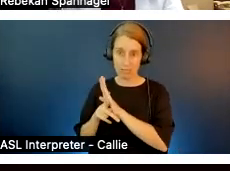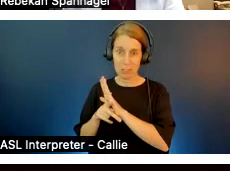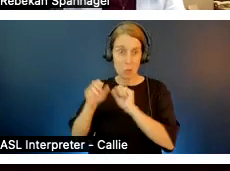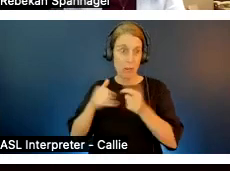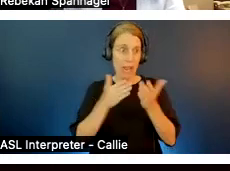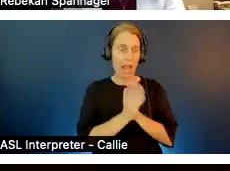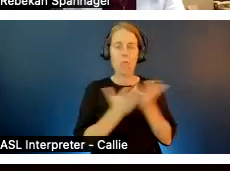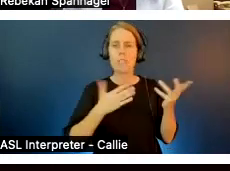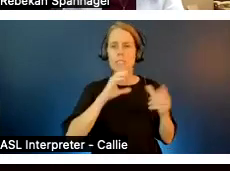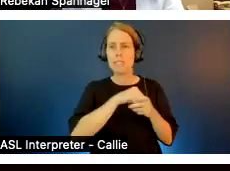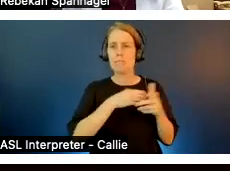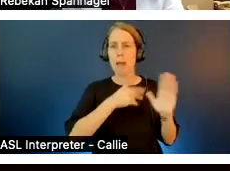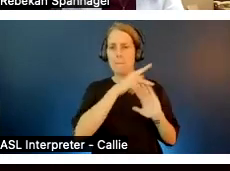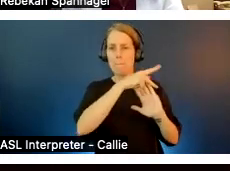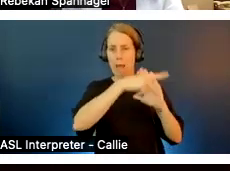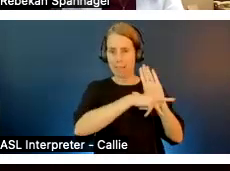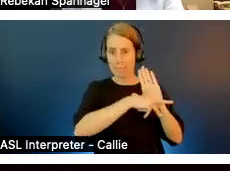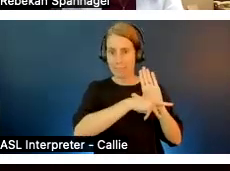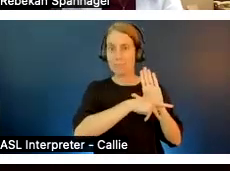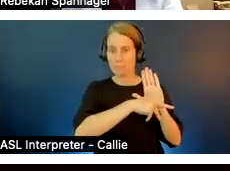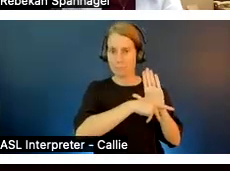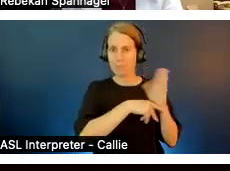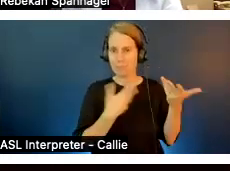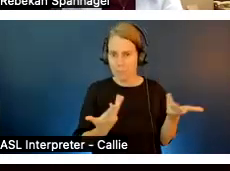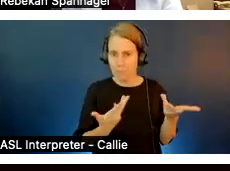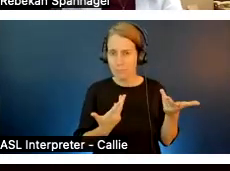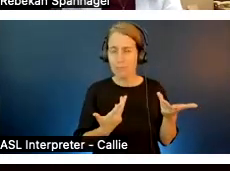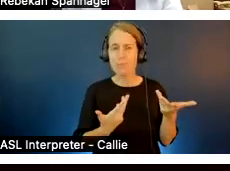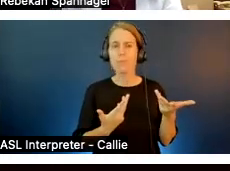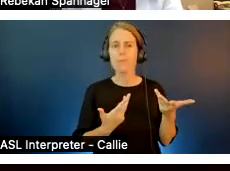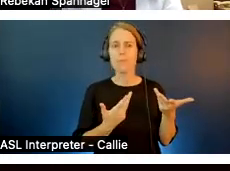where do you go to get that information how can you get that information and trying to